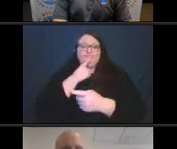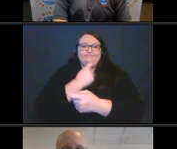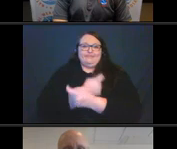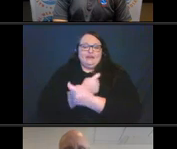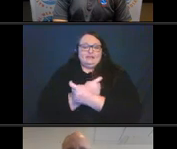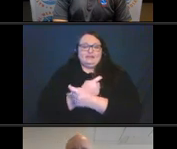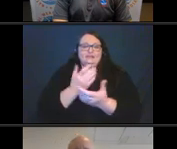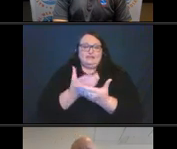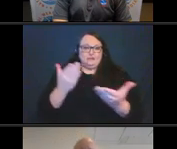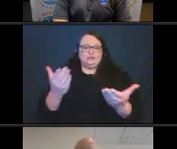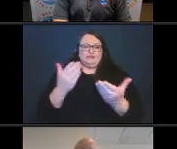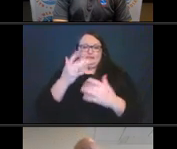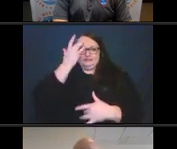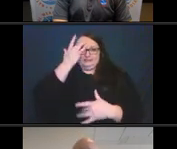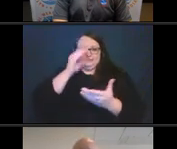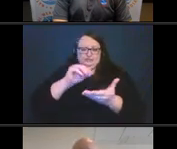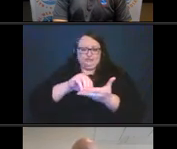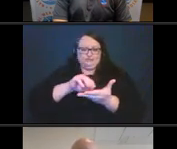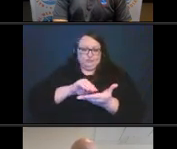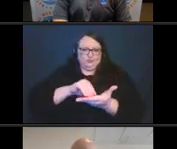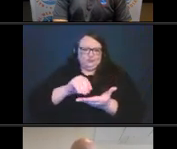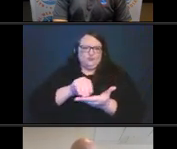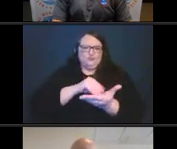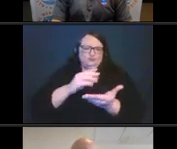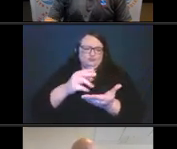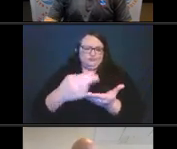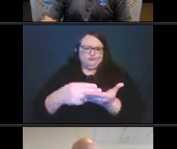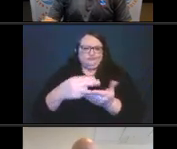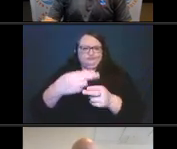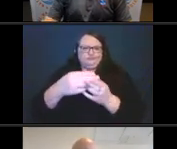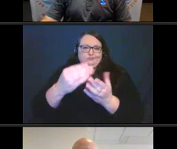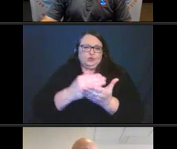Thanks so much, Kim, and great to be with you all today. Very grateful for the partnership